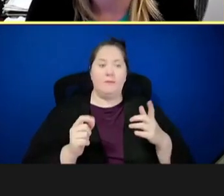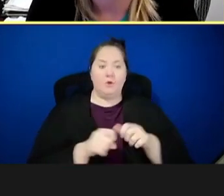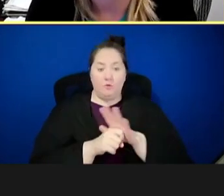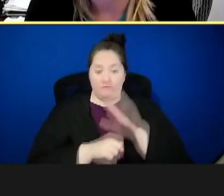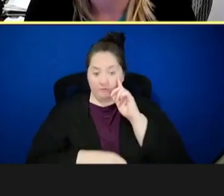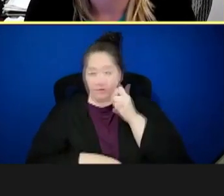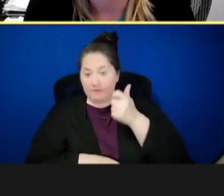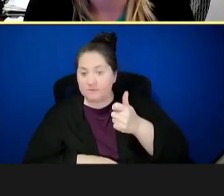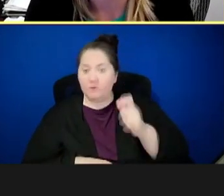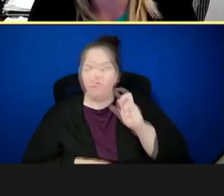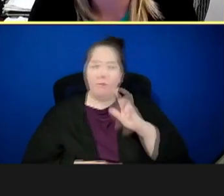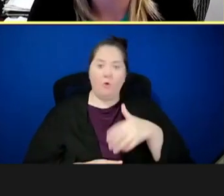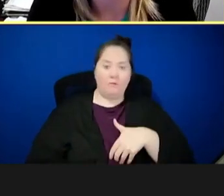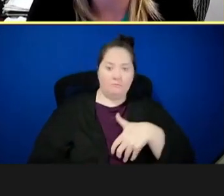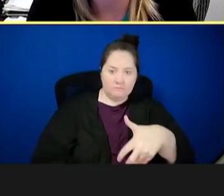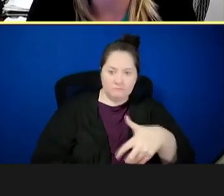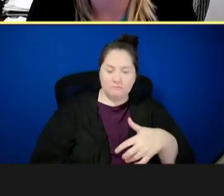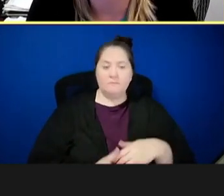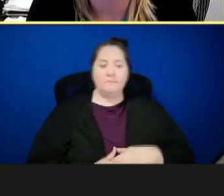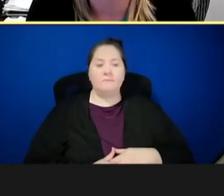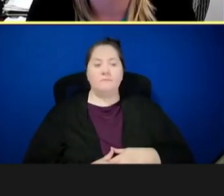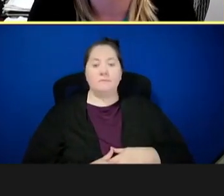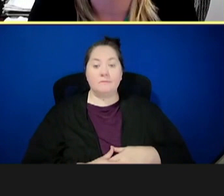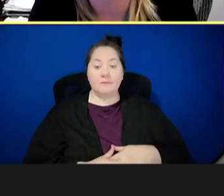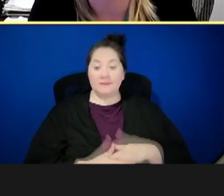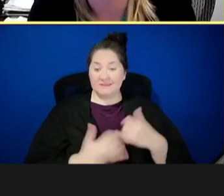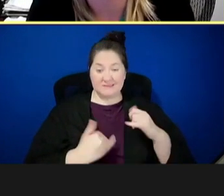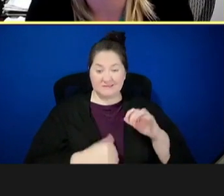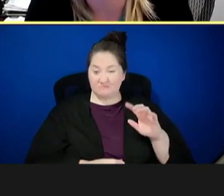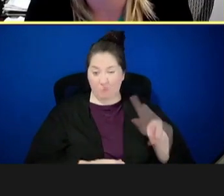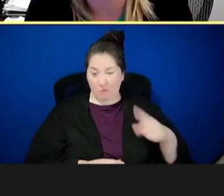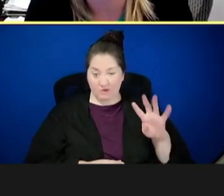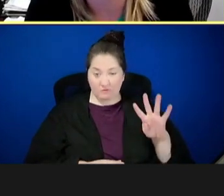for their pregnancy. But despite this, only 41 percent of these people said they would